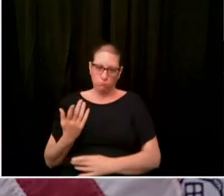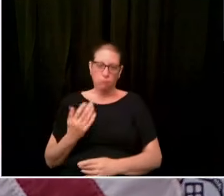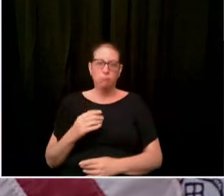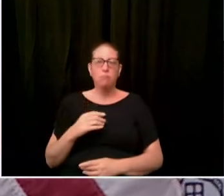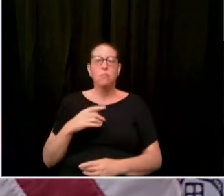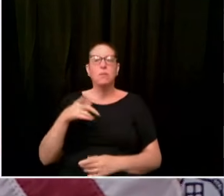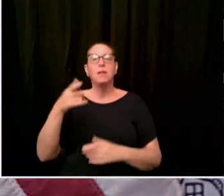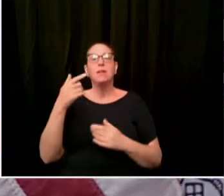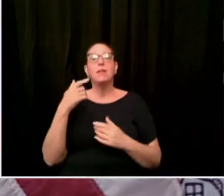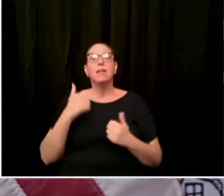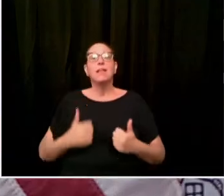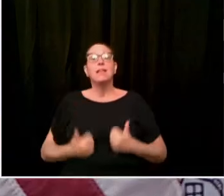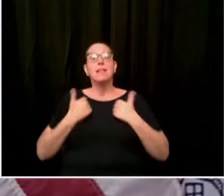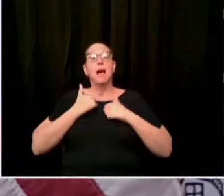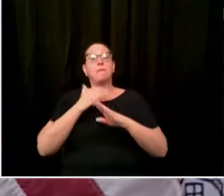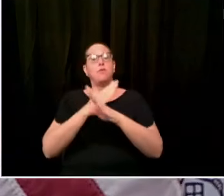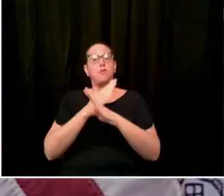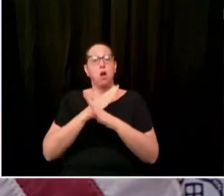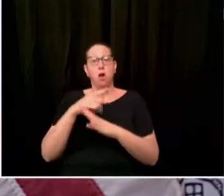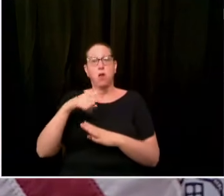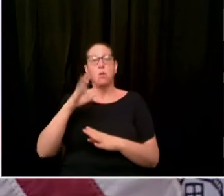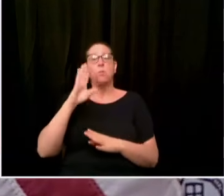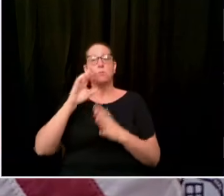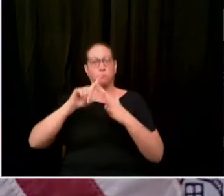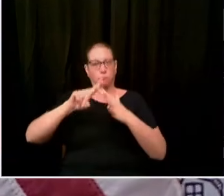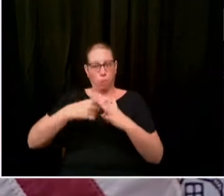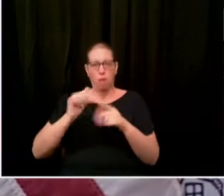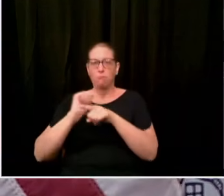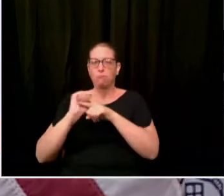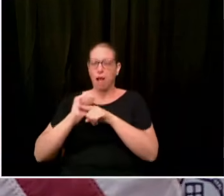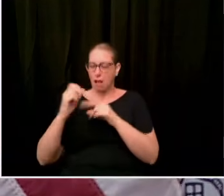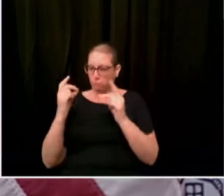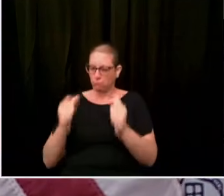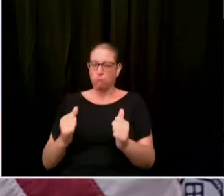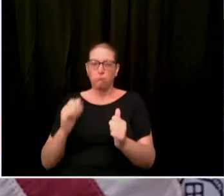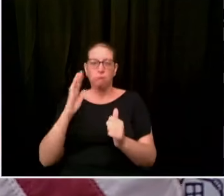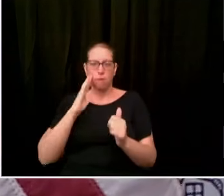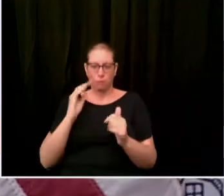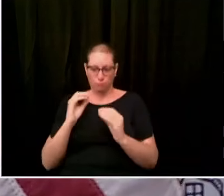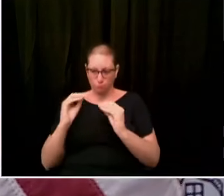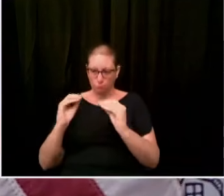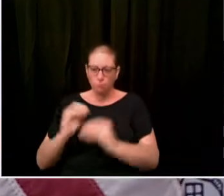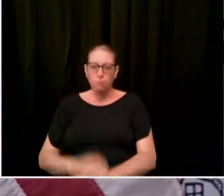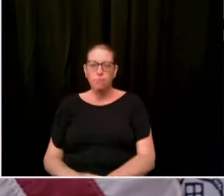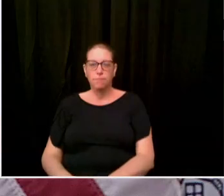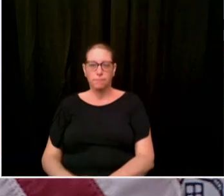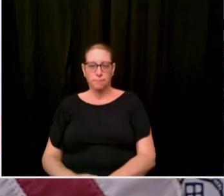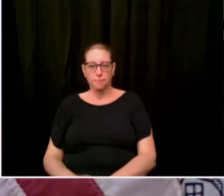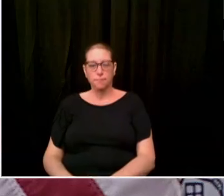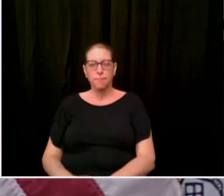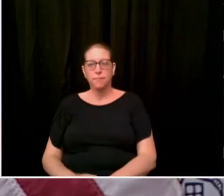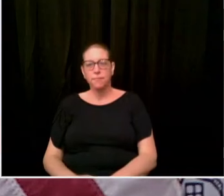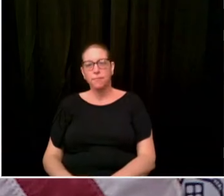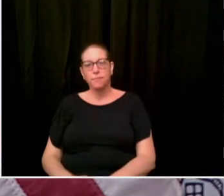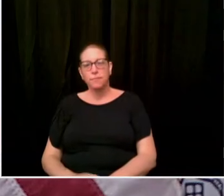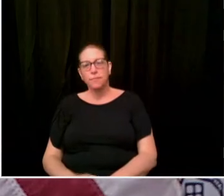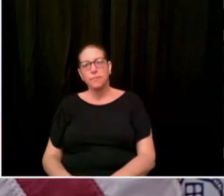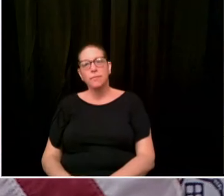AS I UNDERSTAND IT, IT DOES TAKE SEVERAL WEEK E TIME WE WOULD CONSIDER